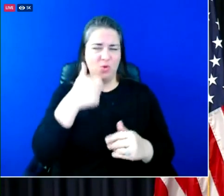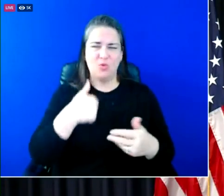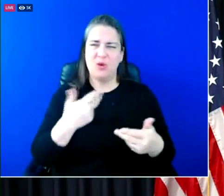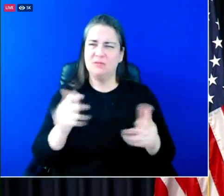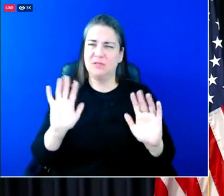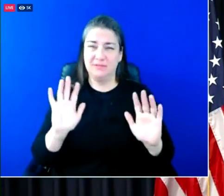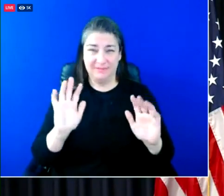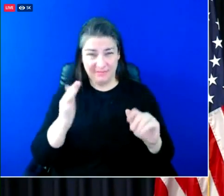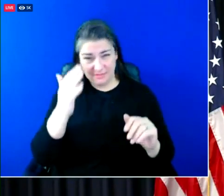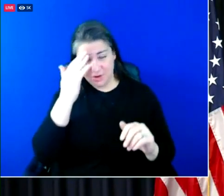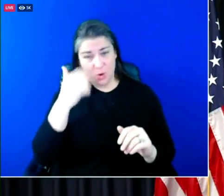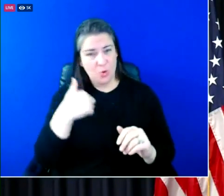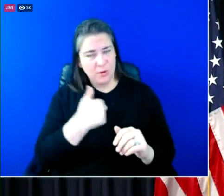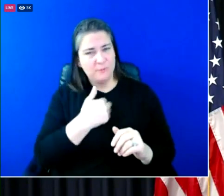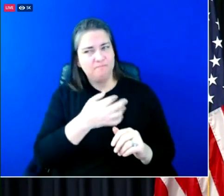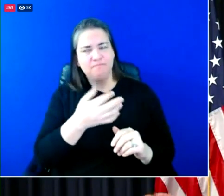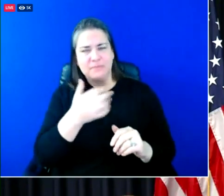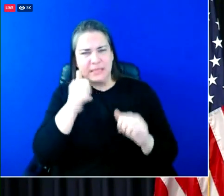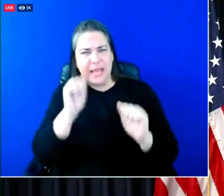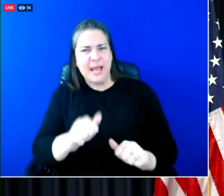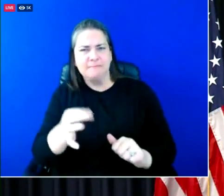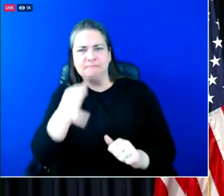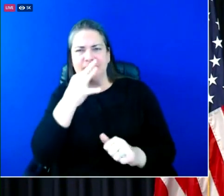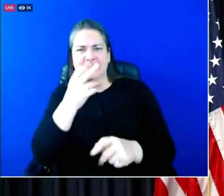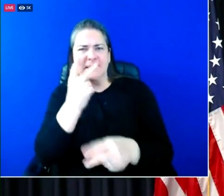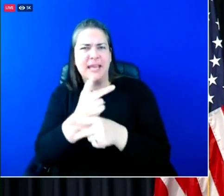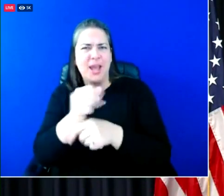taking care of each other. Let's make sure that that's not just reserved for